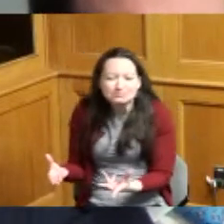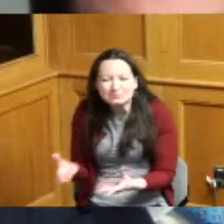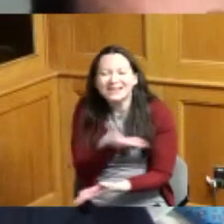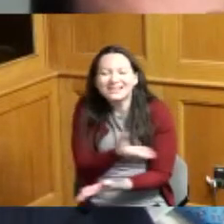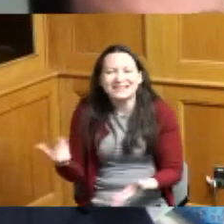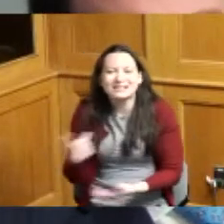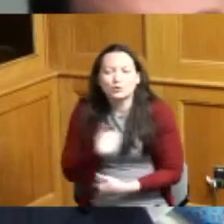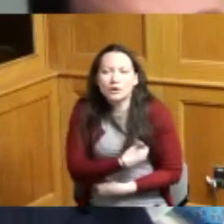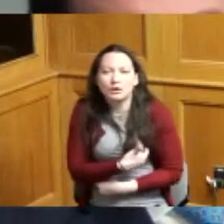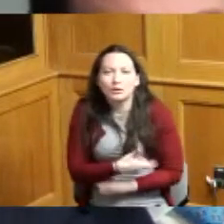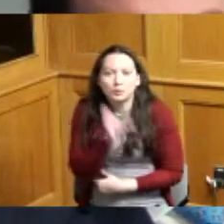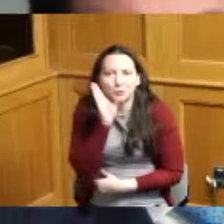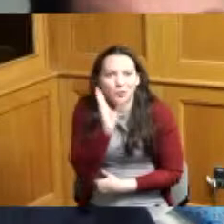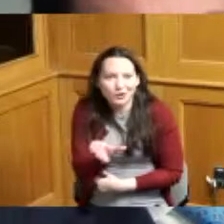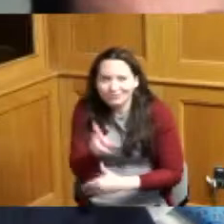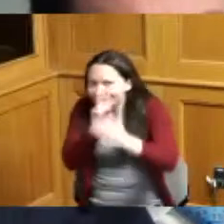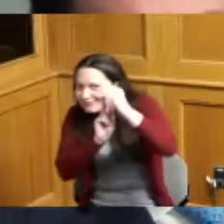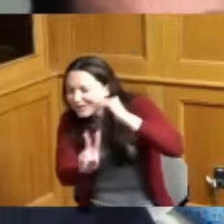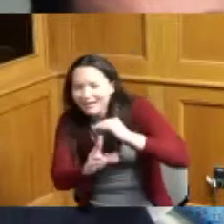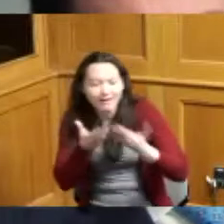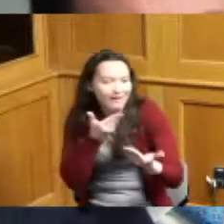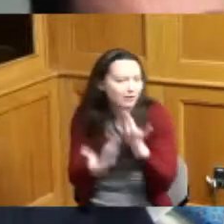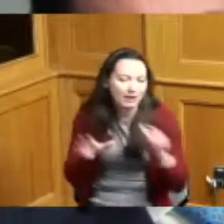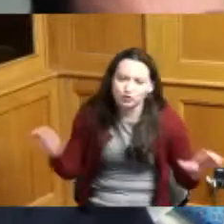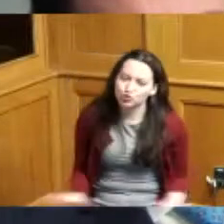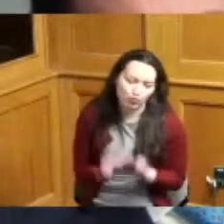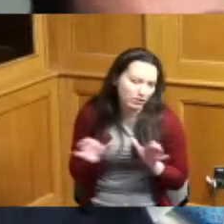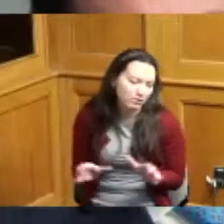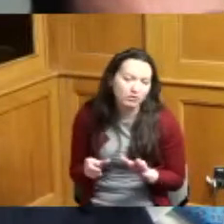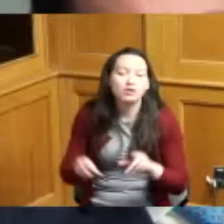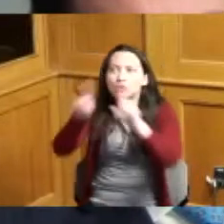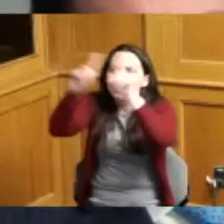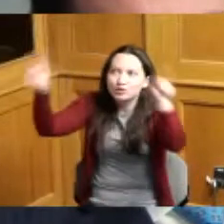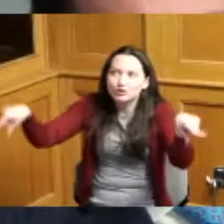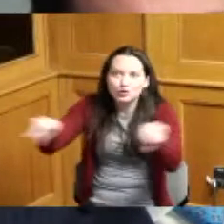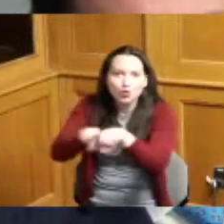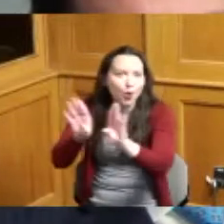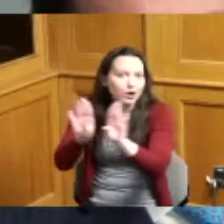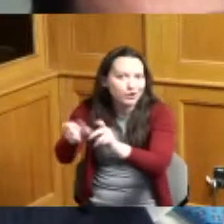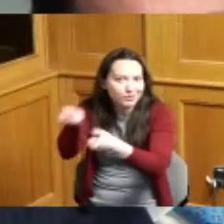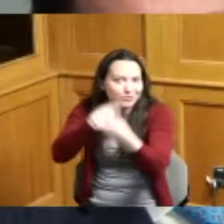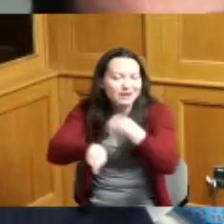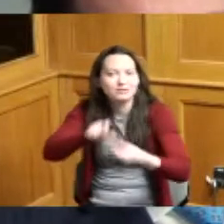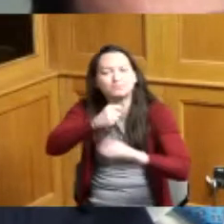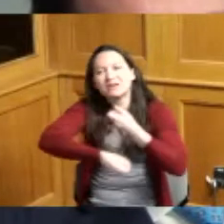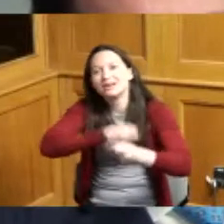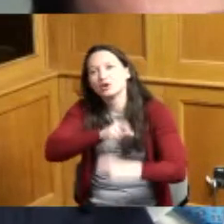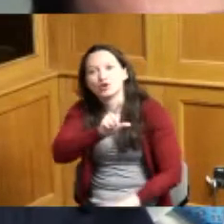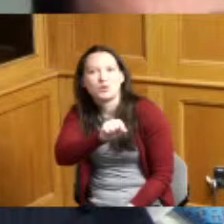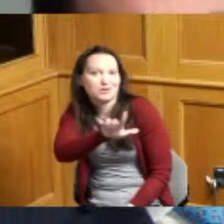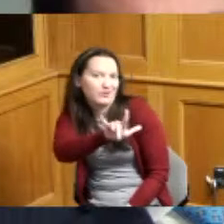we were going to be doing anyway whether it's the replacement of the scoreboard in 2025 or